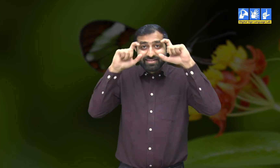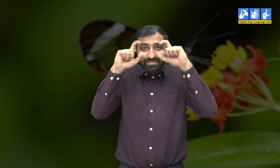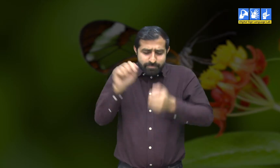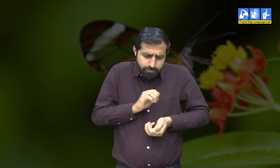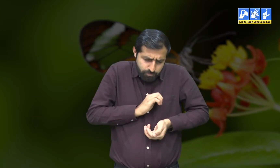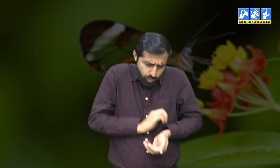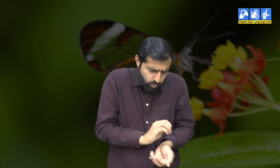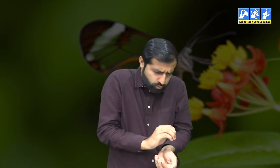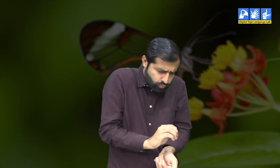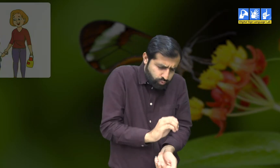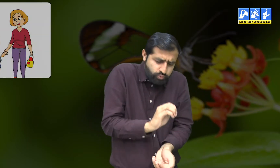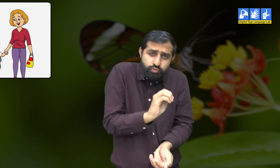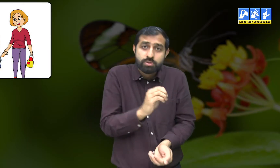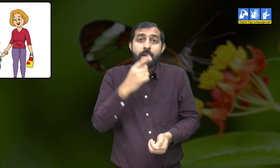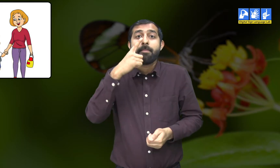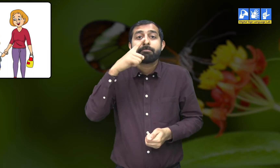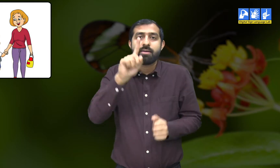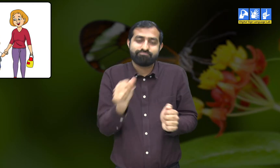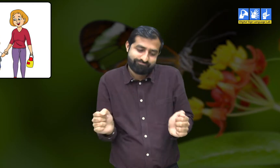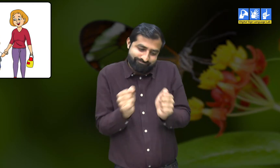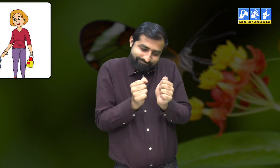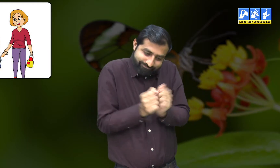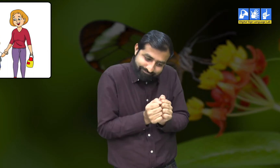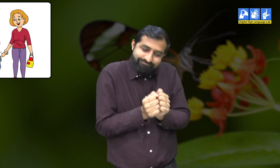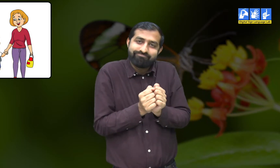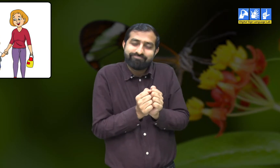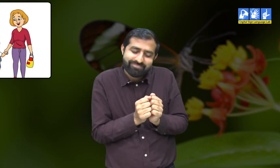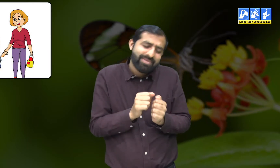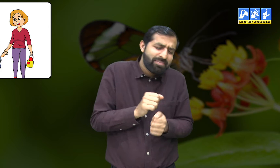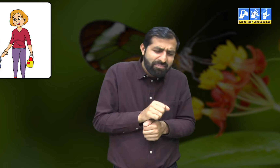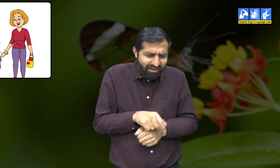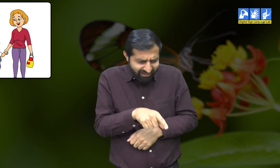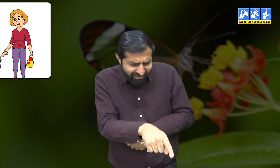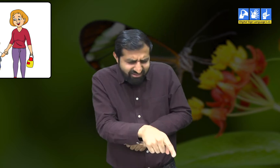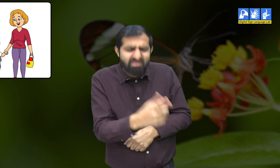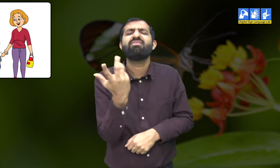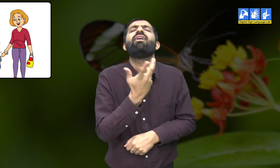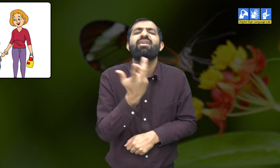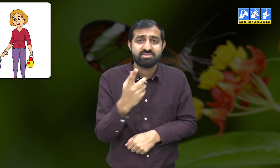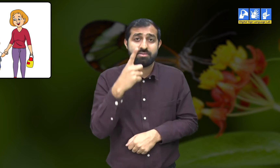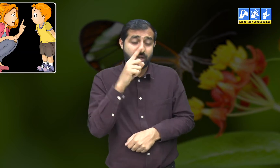Richie would always ask his mother about the things present in his surroundings.